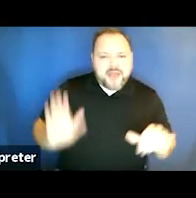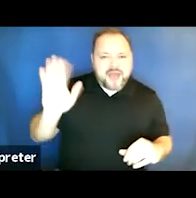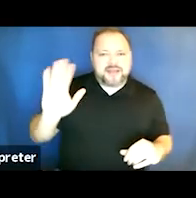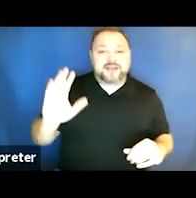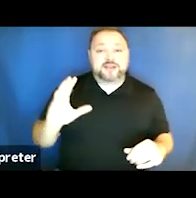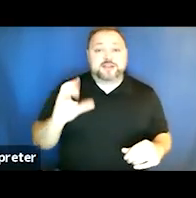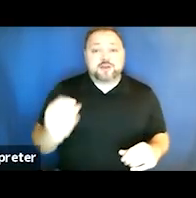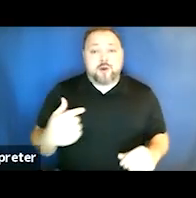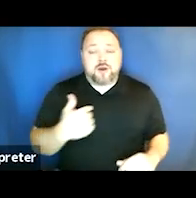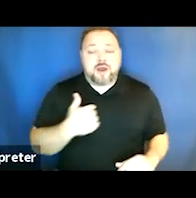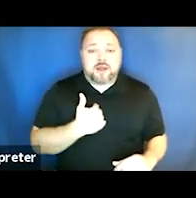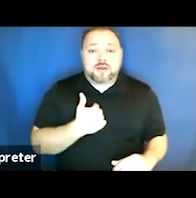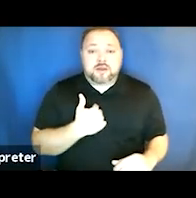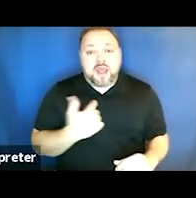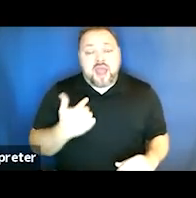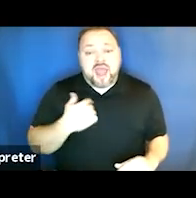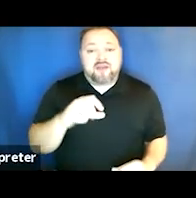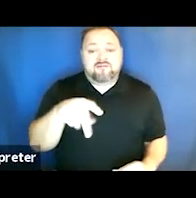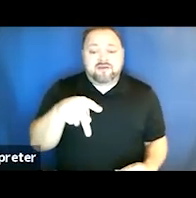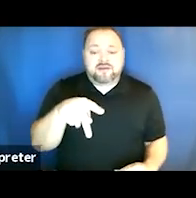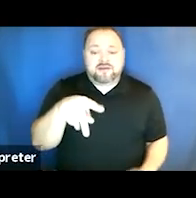I have schizoaffective disorder